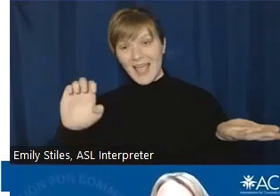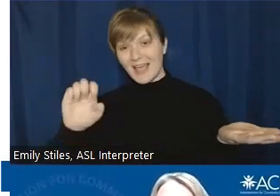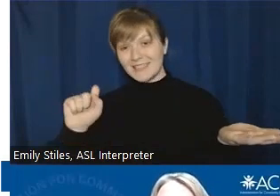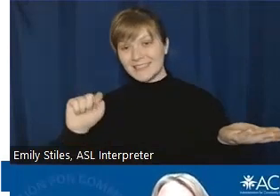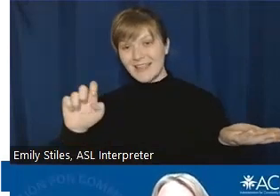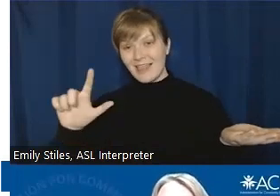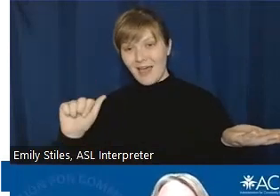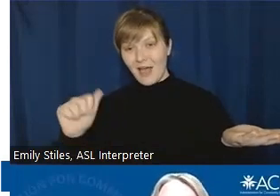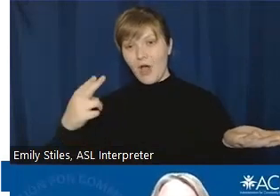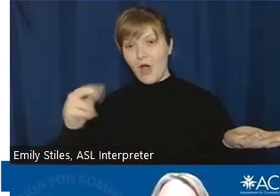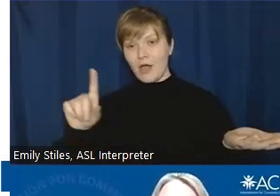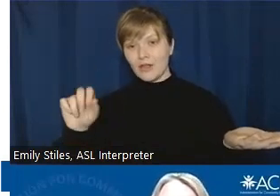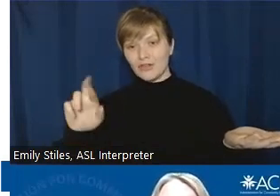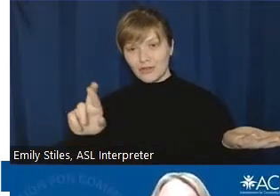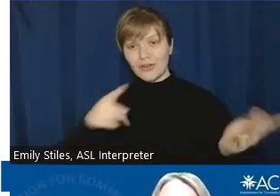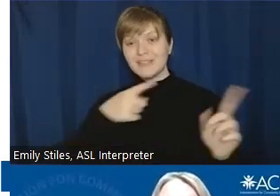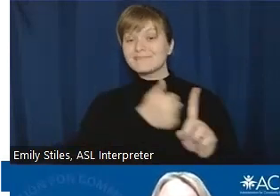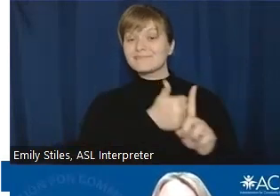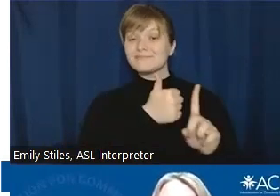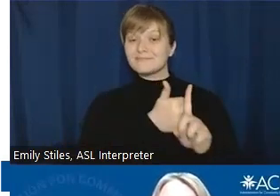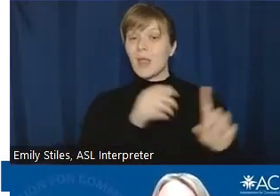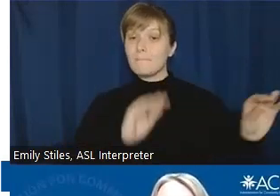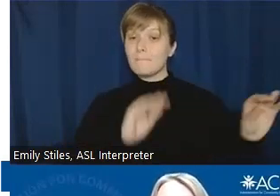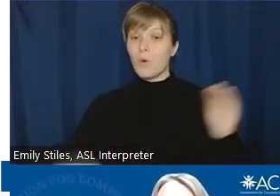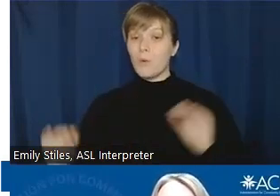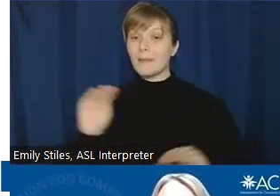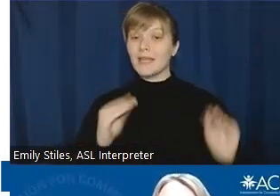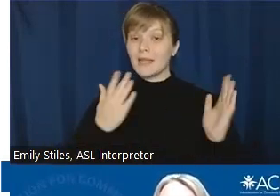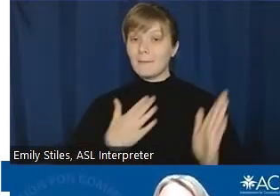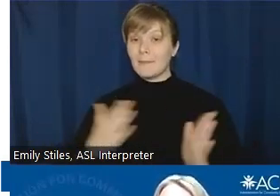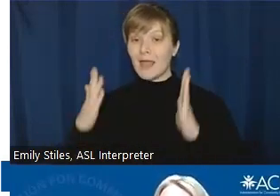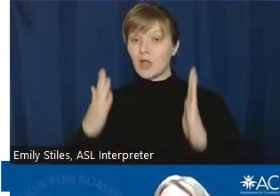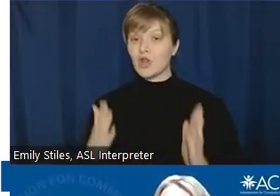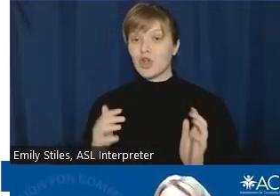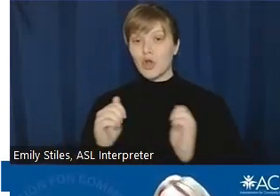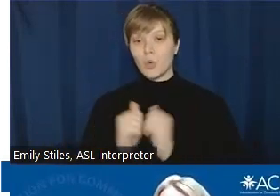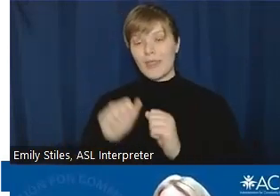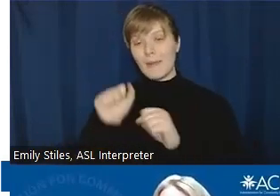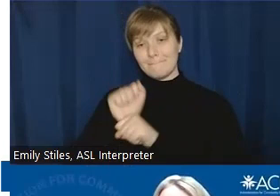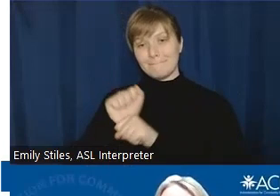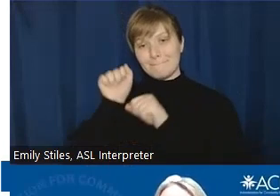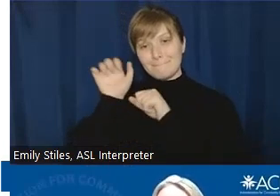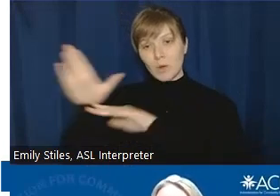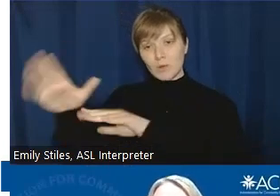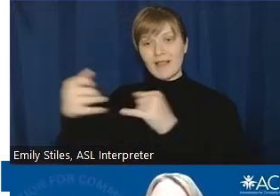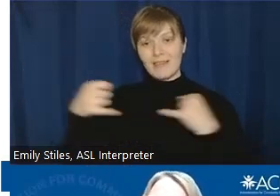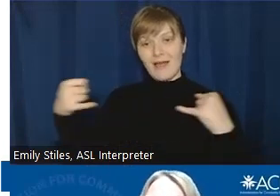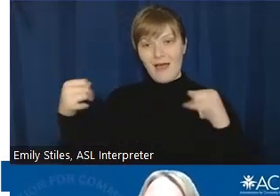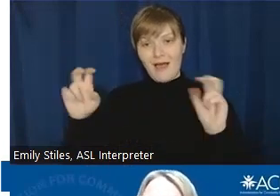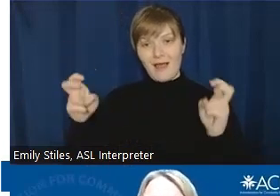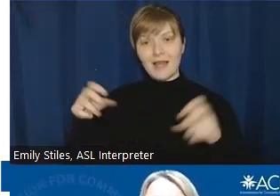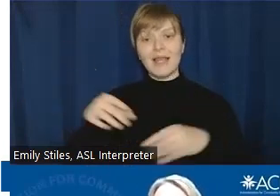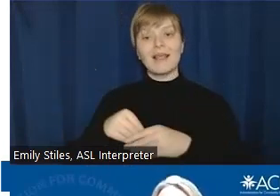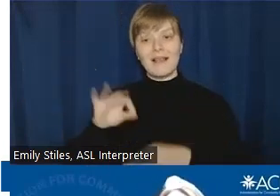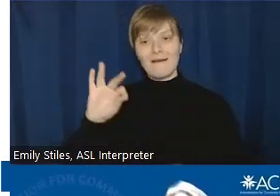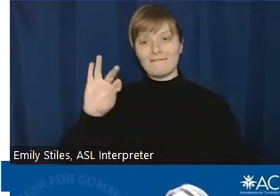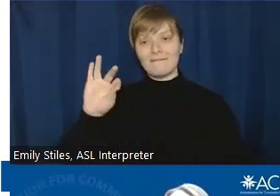who is a Mobility Planner with Mountain Line in Flagstaff Arizona, and Holly Creager, who is the